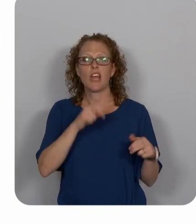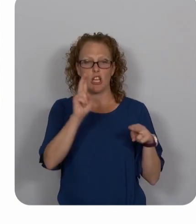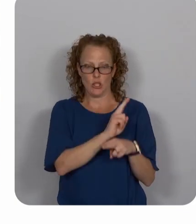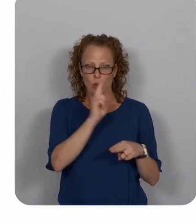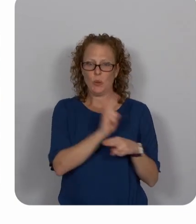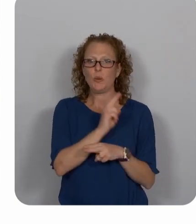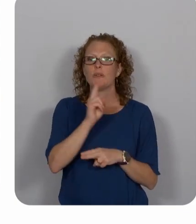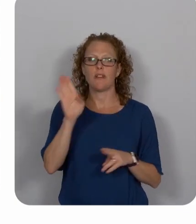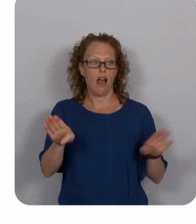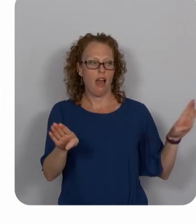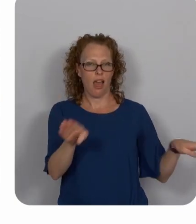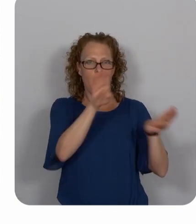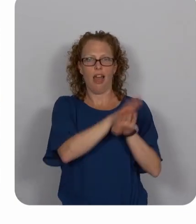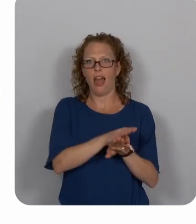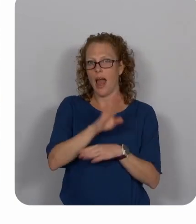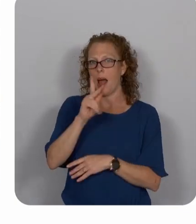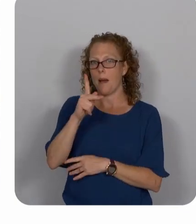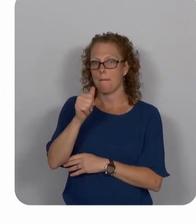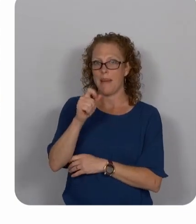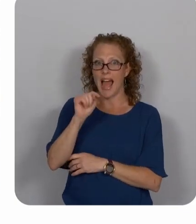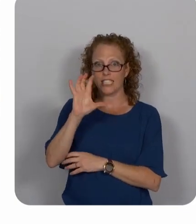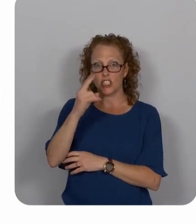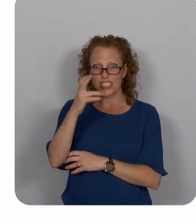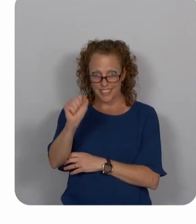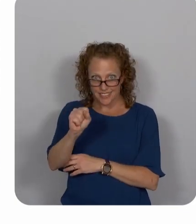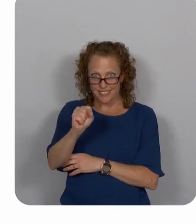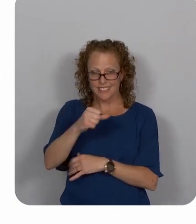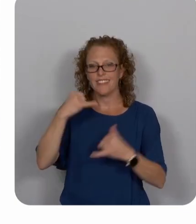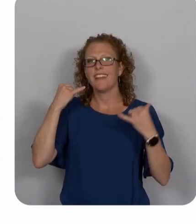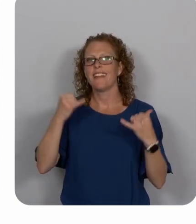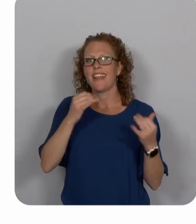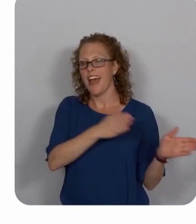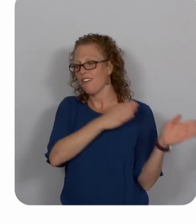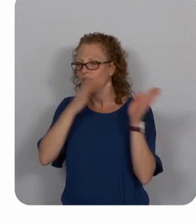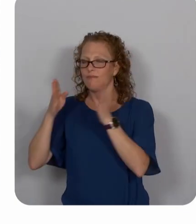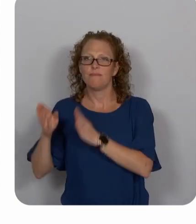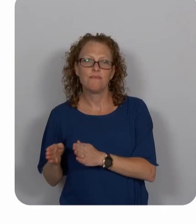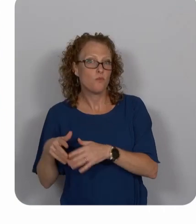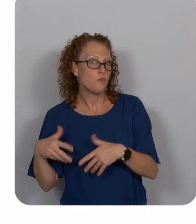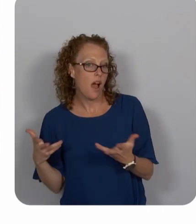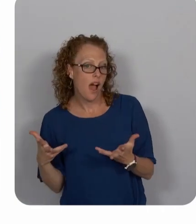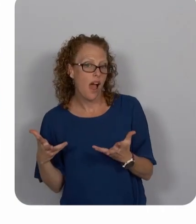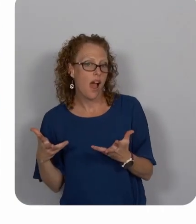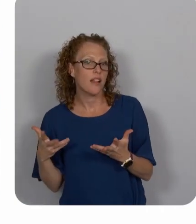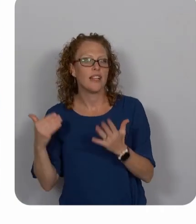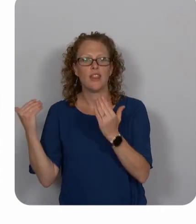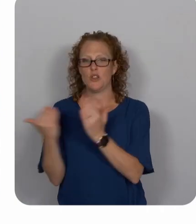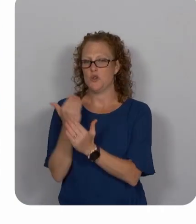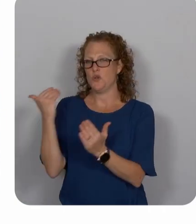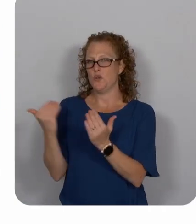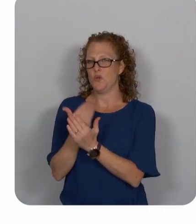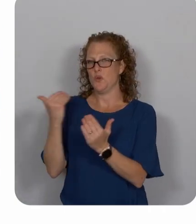we’re going to demonstrate how to achieve the same final effect via a new intuitive Studio interface.